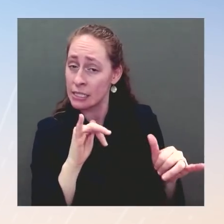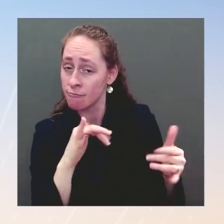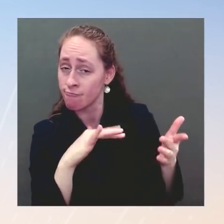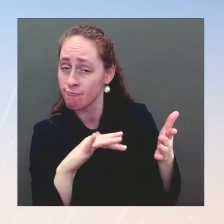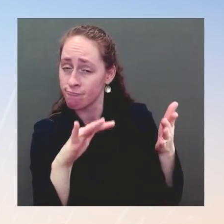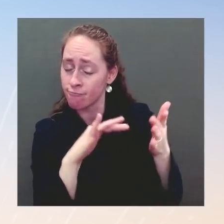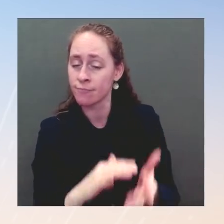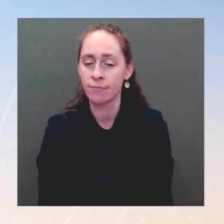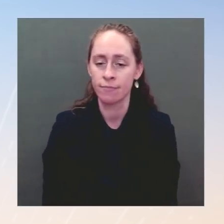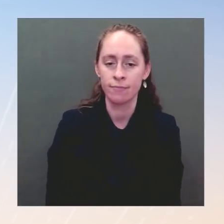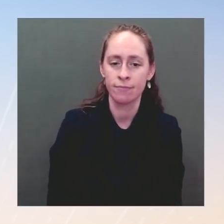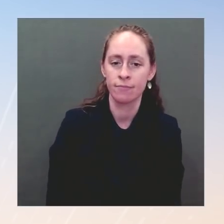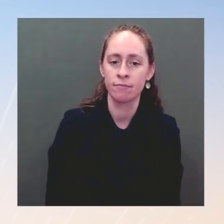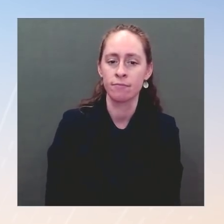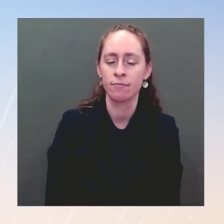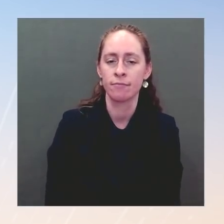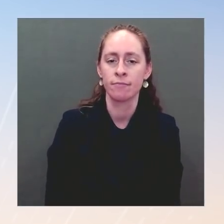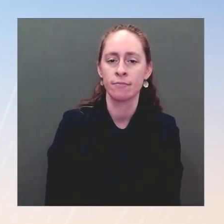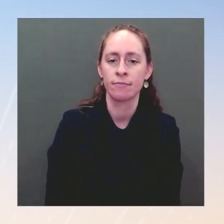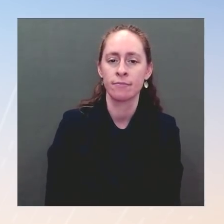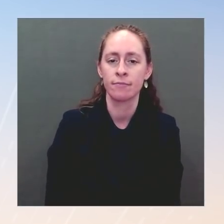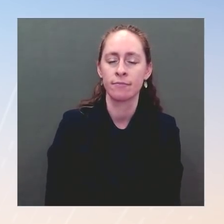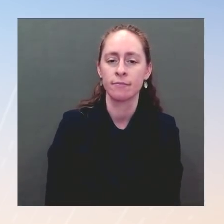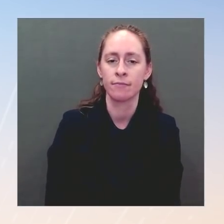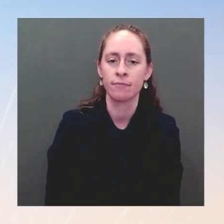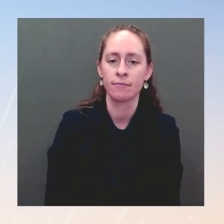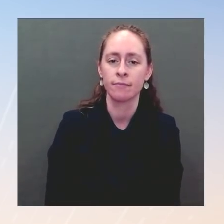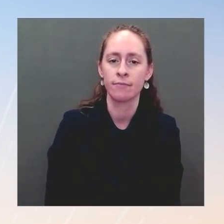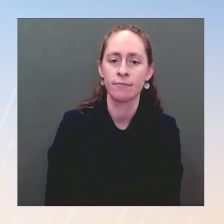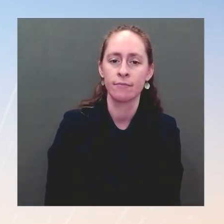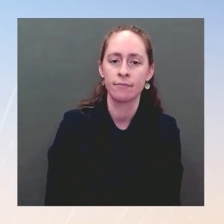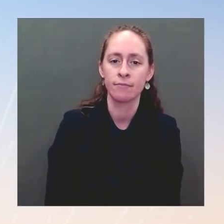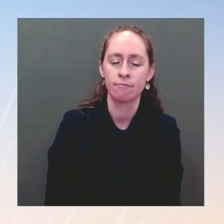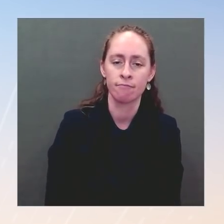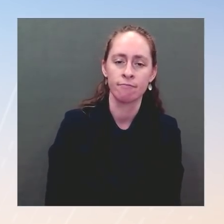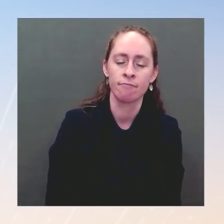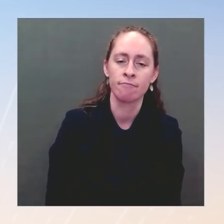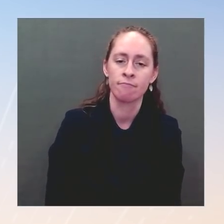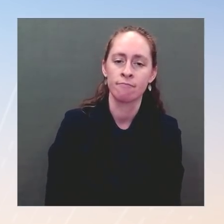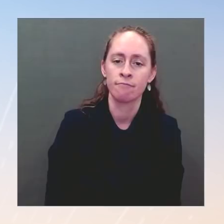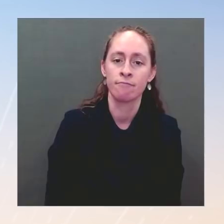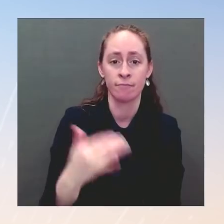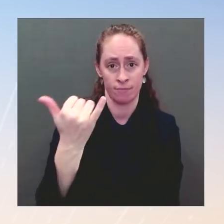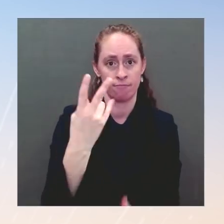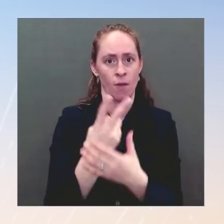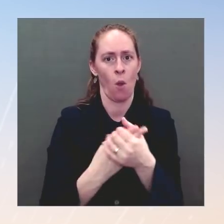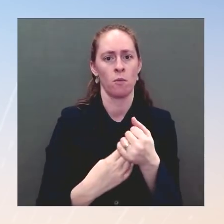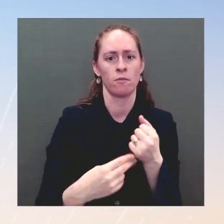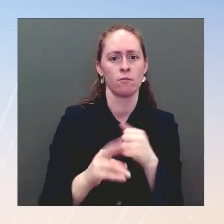from both sides of the aisle who say President Biden still hasn't gone far enough with sanctions? Representative Adam Schiff yesterday said, quote,